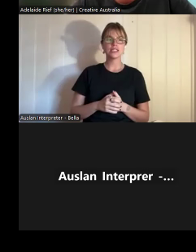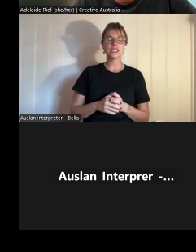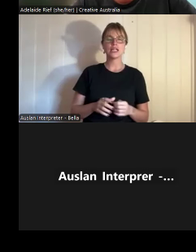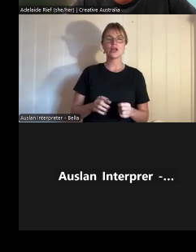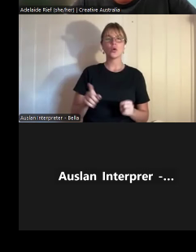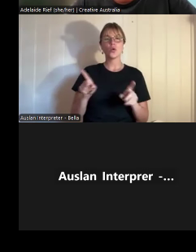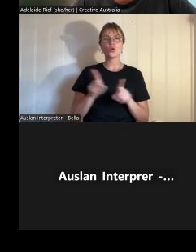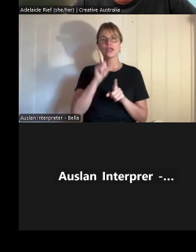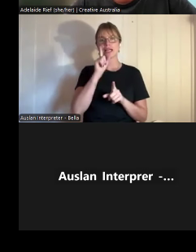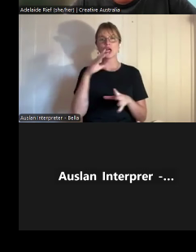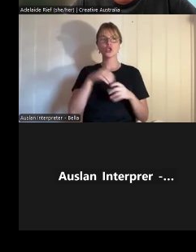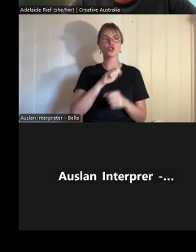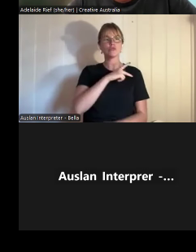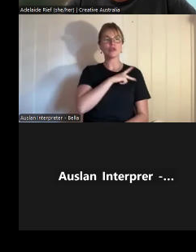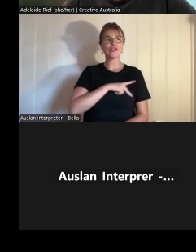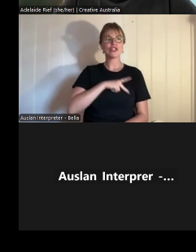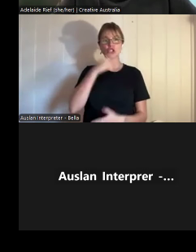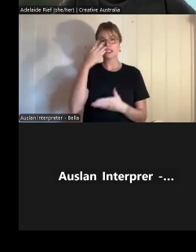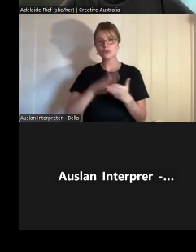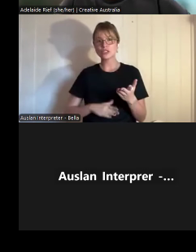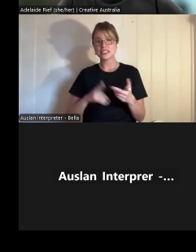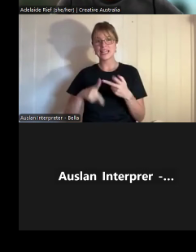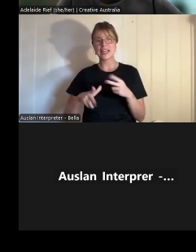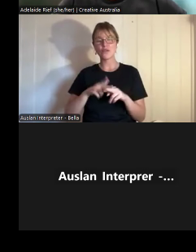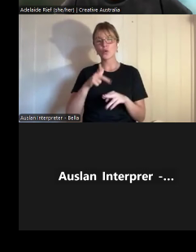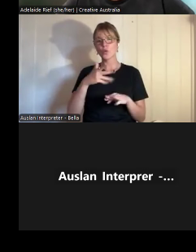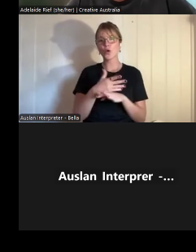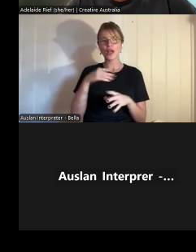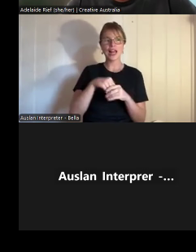include your professional experience if you're an arts worker or, indeed, an artist. We know many